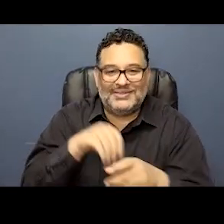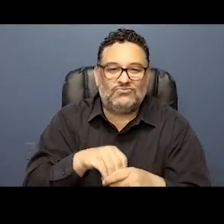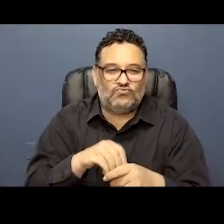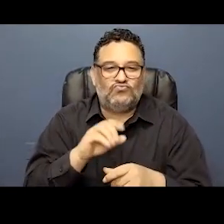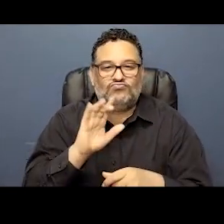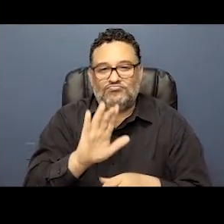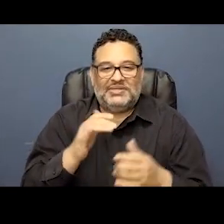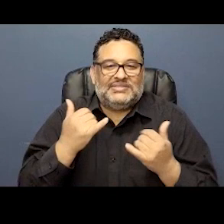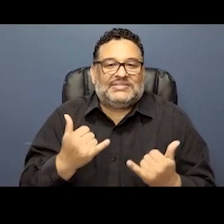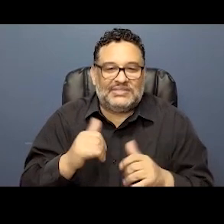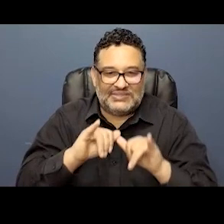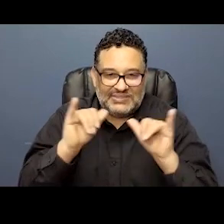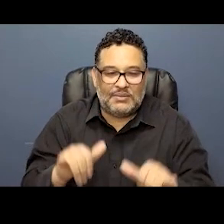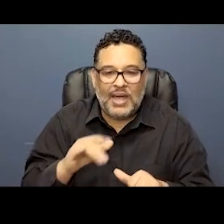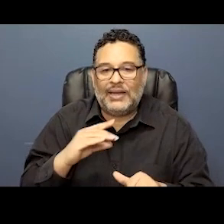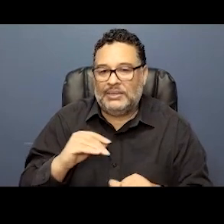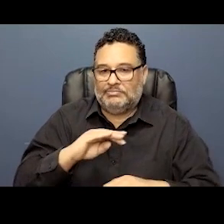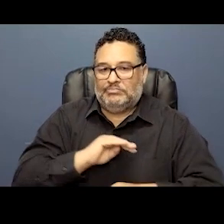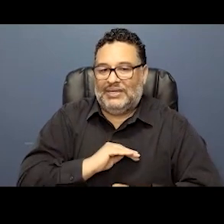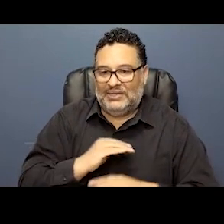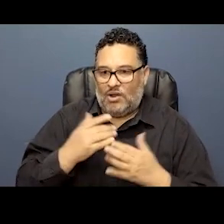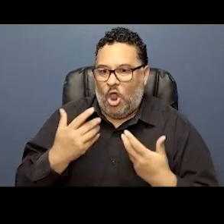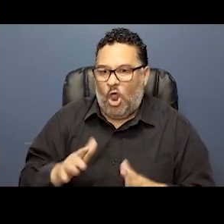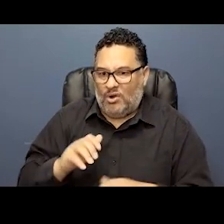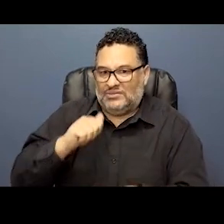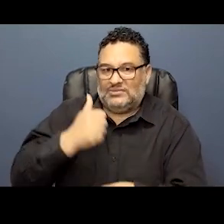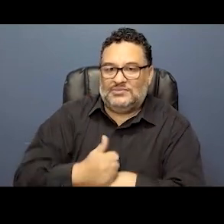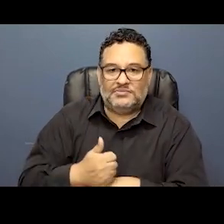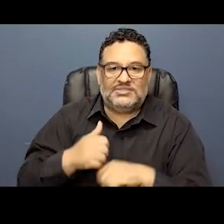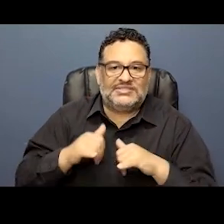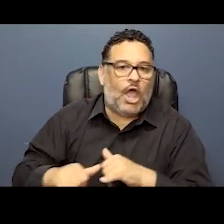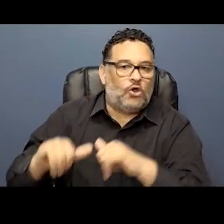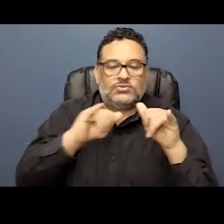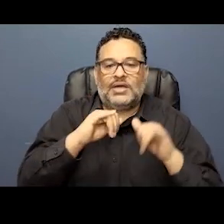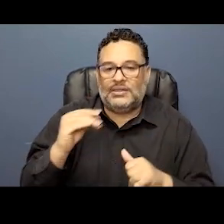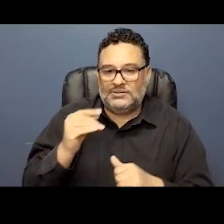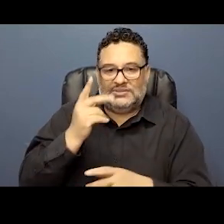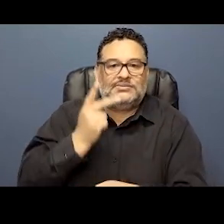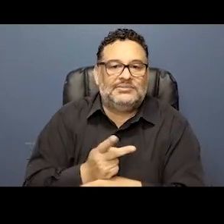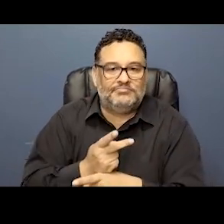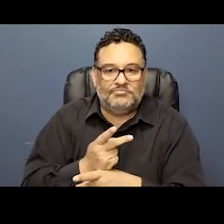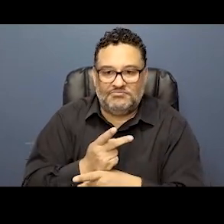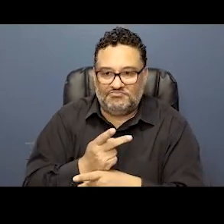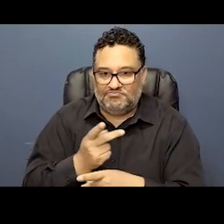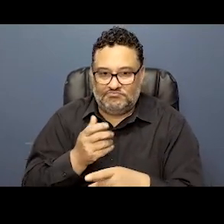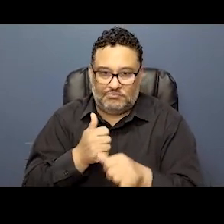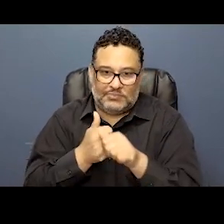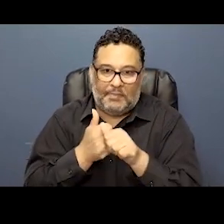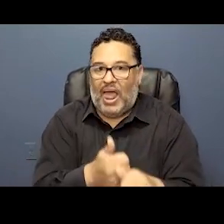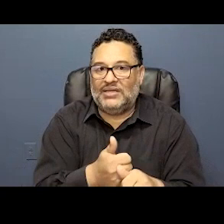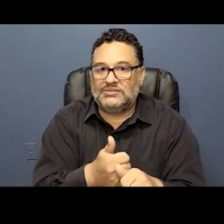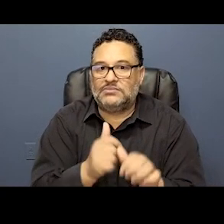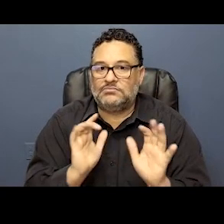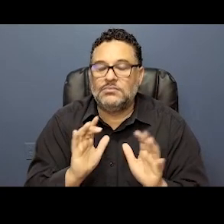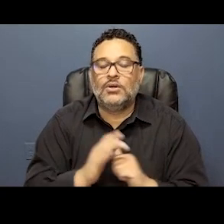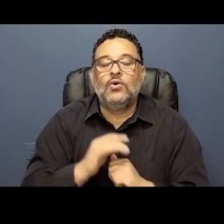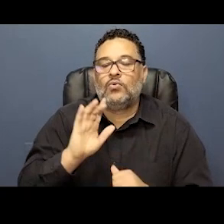meet established standards, and maintain relevant compliances. Your IT department